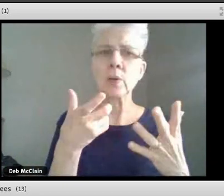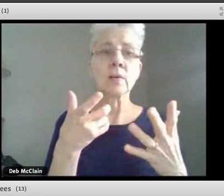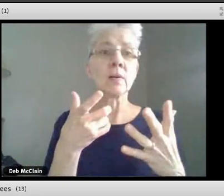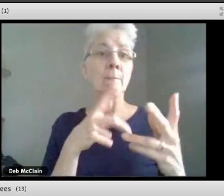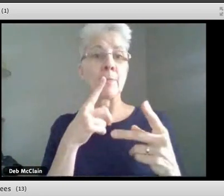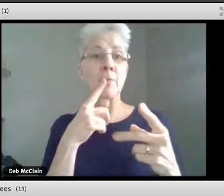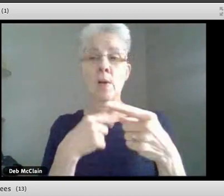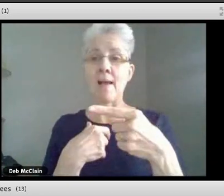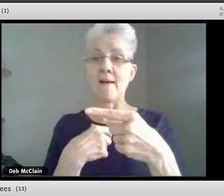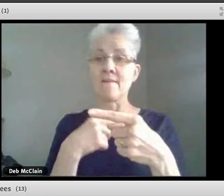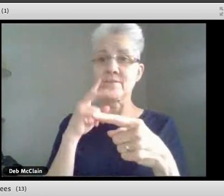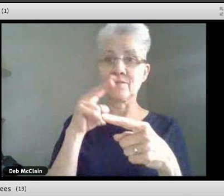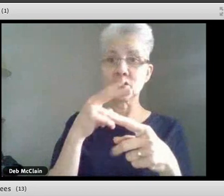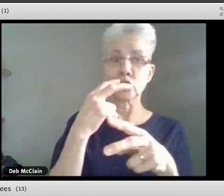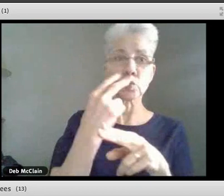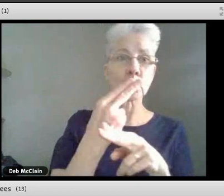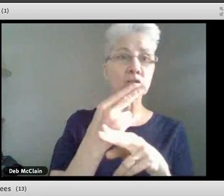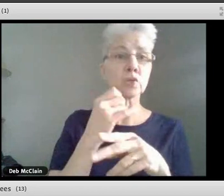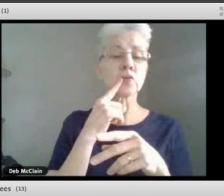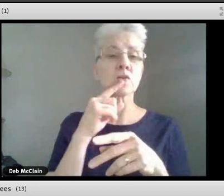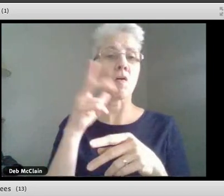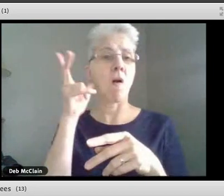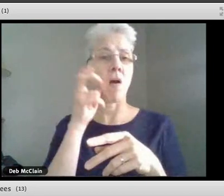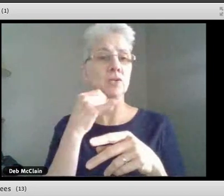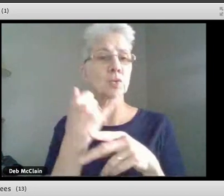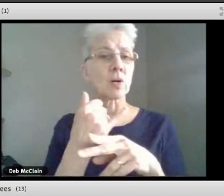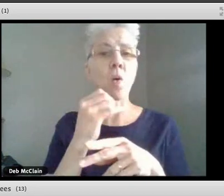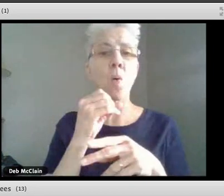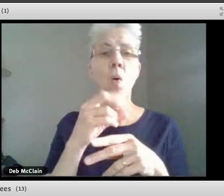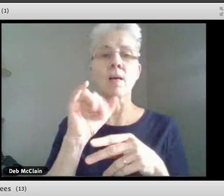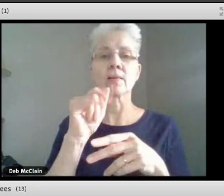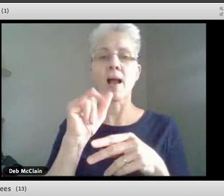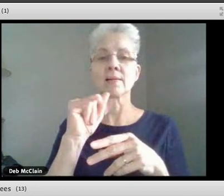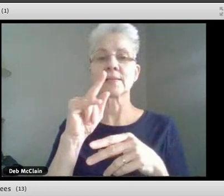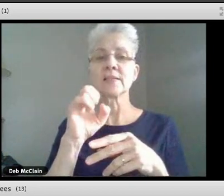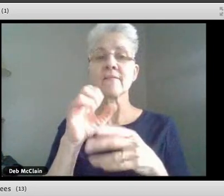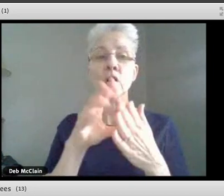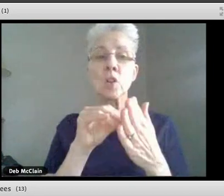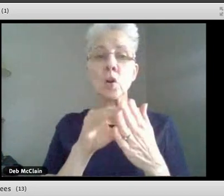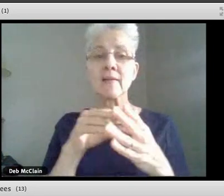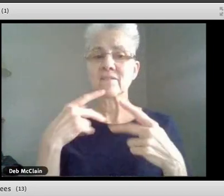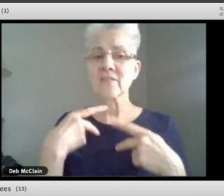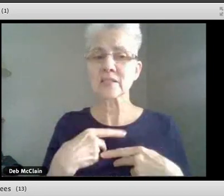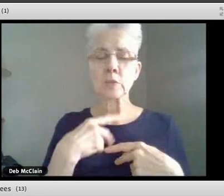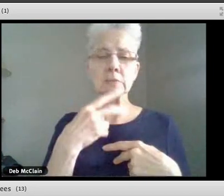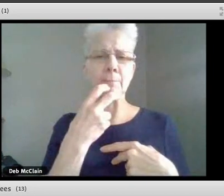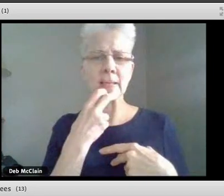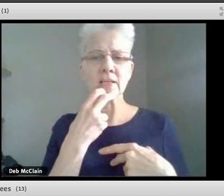or cognitive learning, physical issues, speech, but, really, I had this in bright, big red capital letters screaming at you.